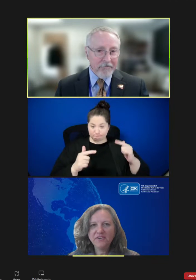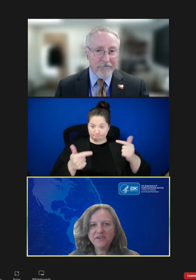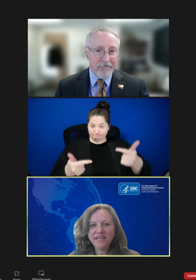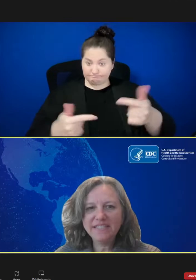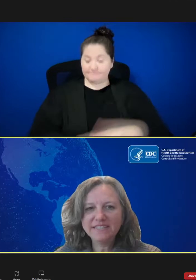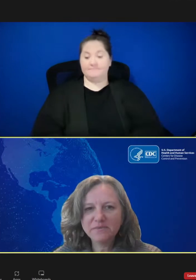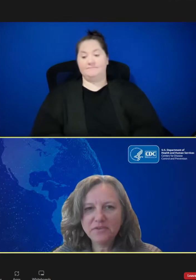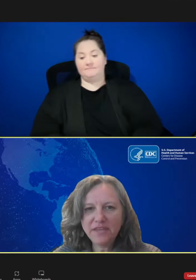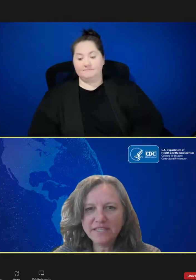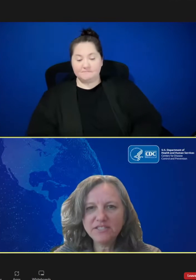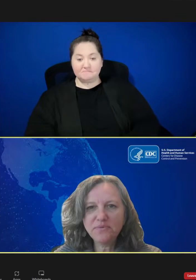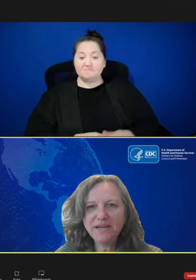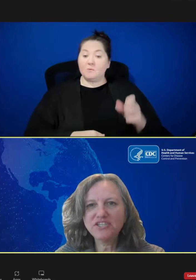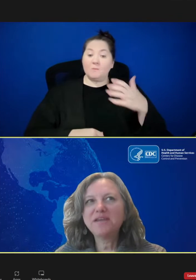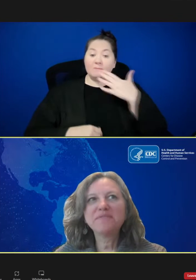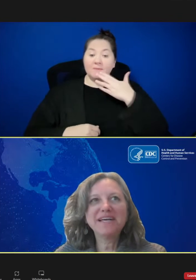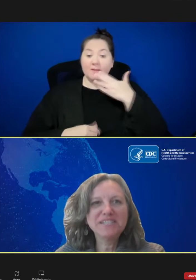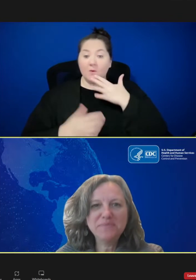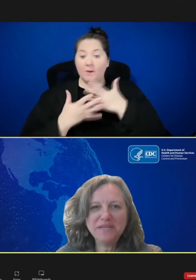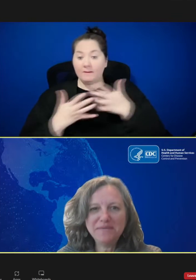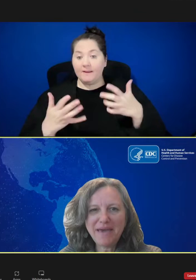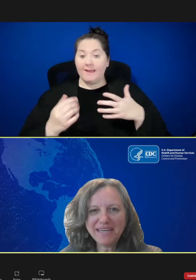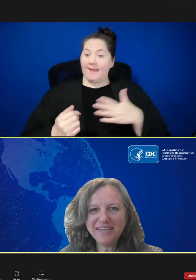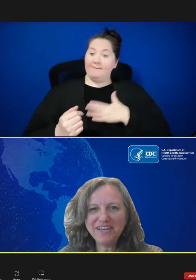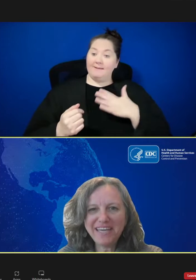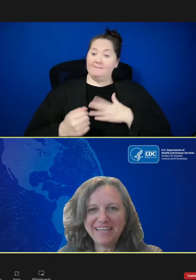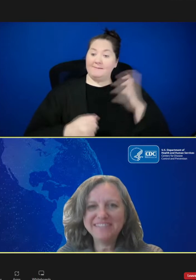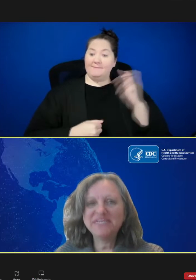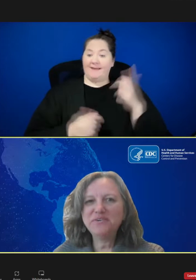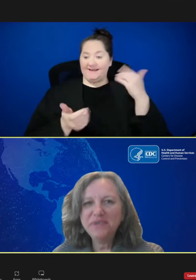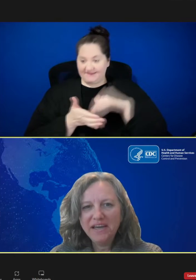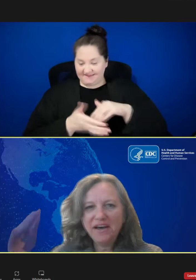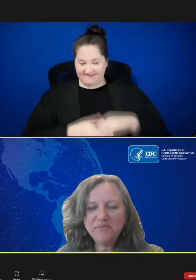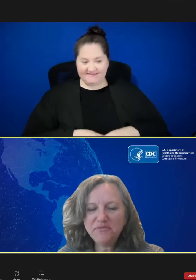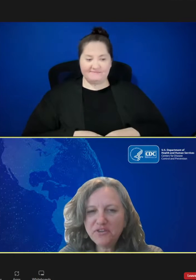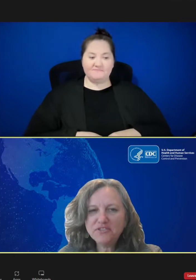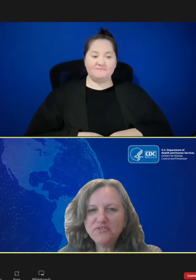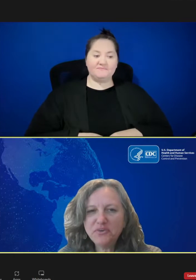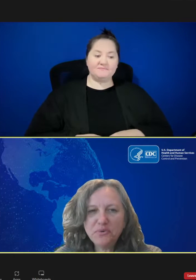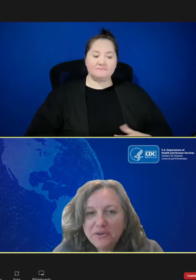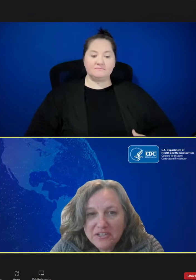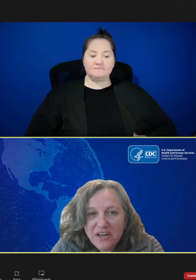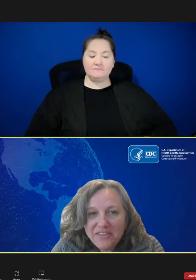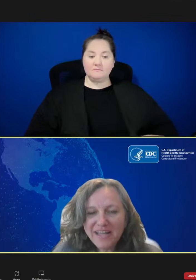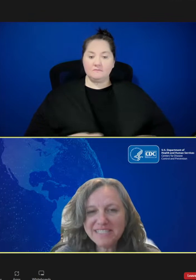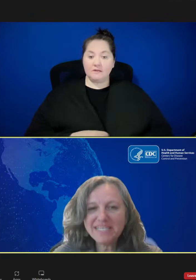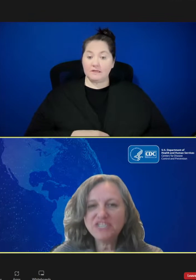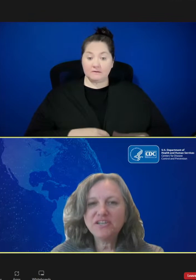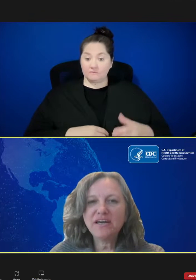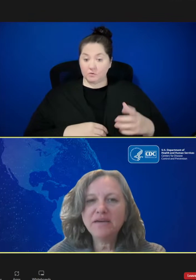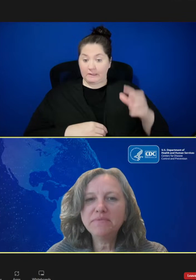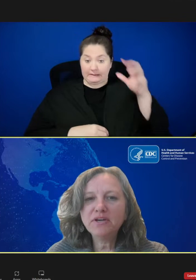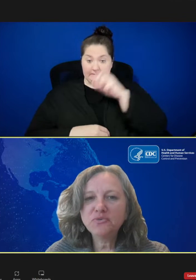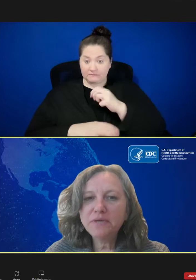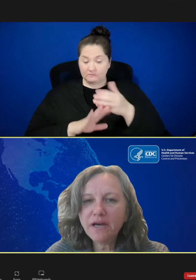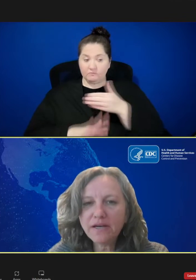Georgina Peacock: All right. Well, thanks so much, and I'm glad to be back here again. So, for those of you who weren't on the last session, I'm Dr. Peacock.